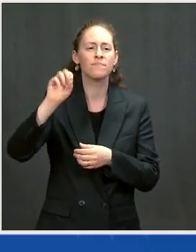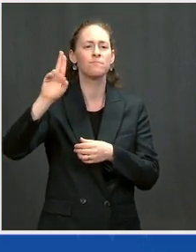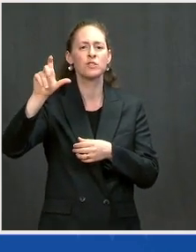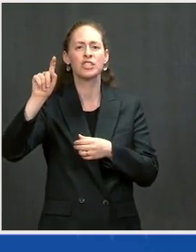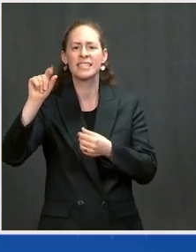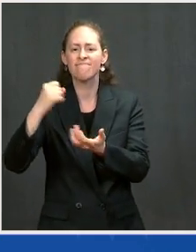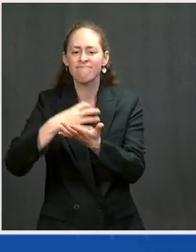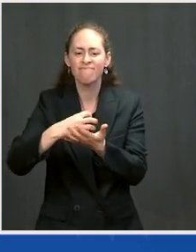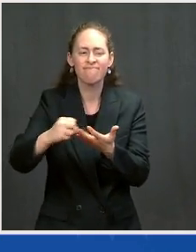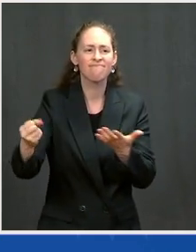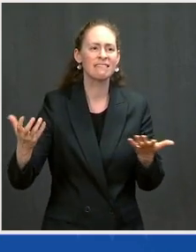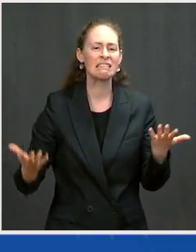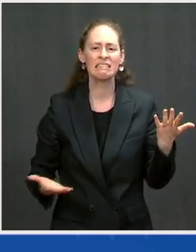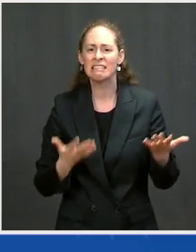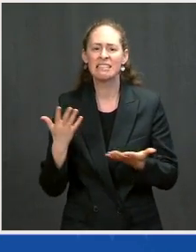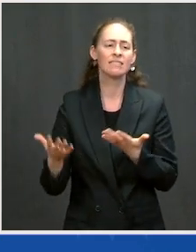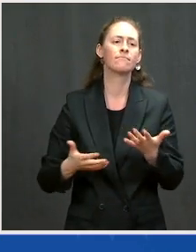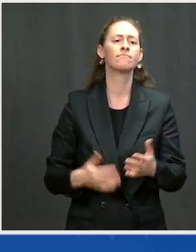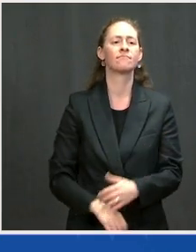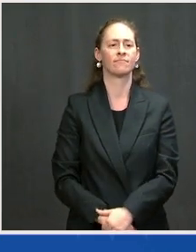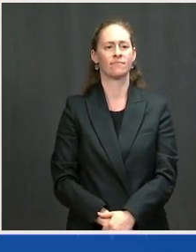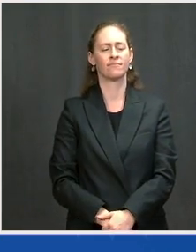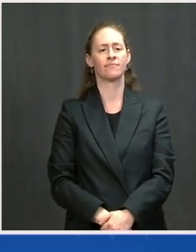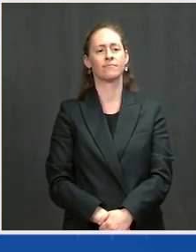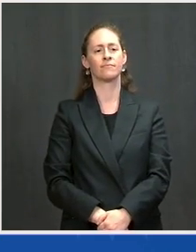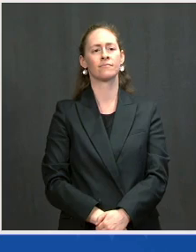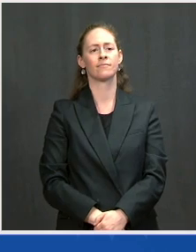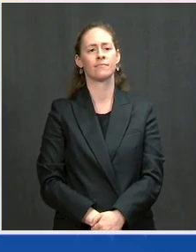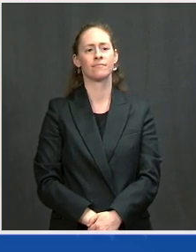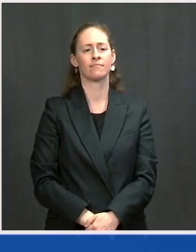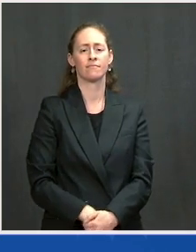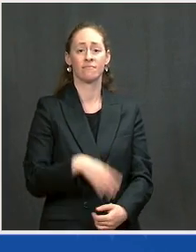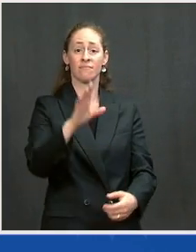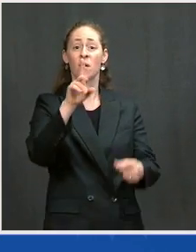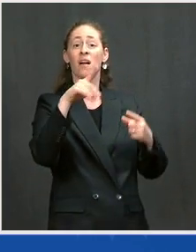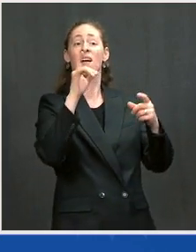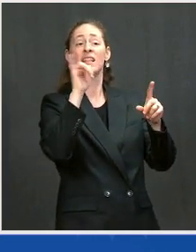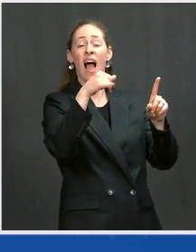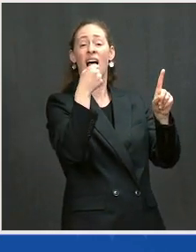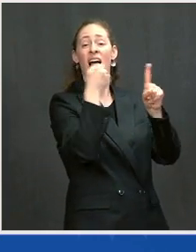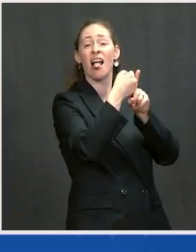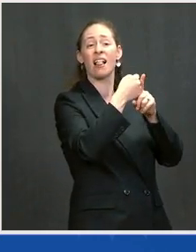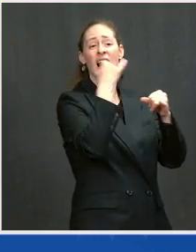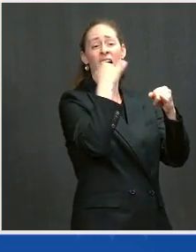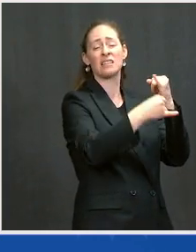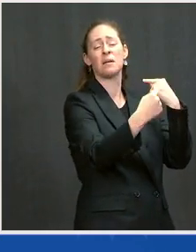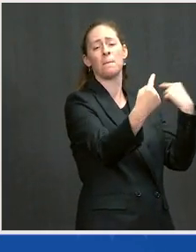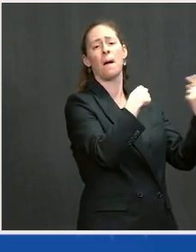inflicting grievous wounds which limited his mobility. Knowing his men were in a precarious situation,